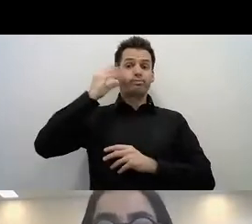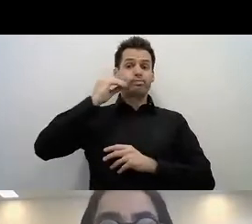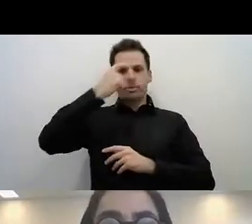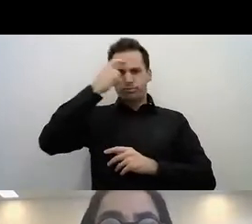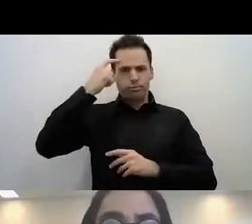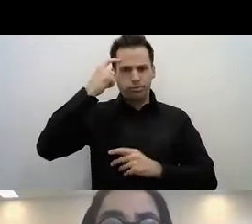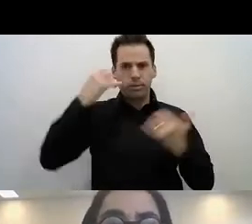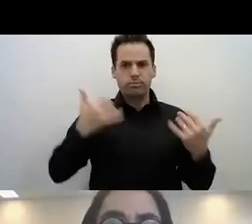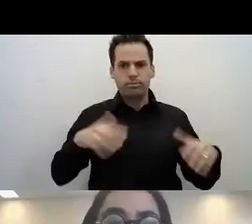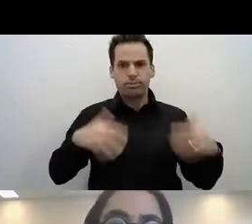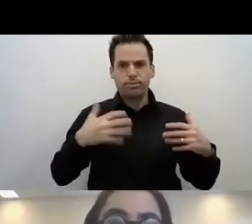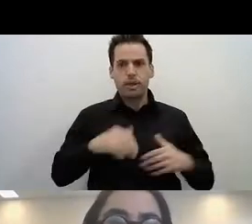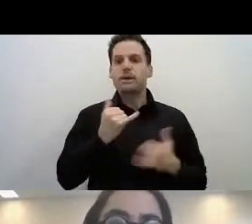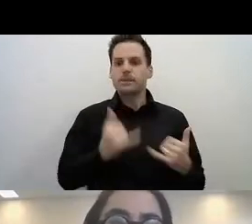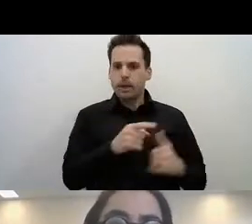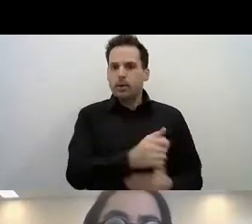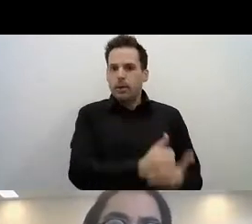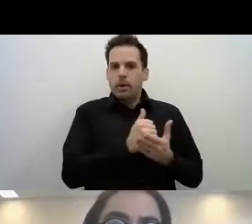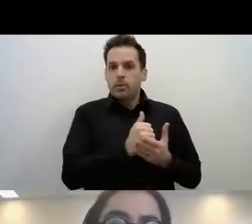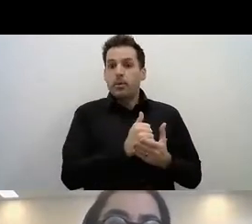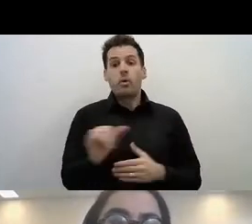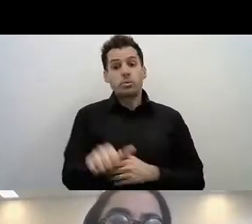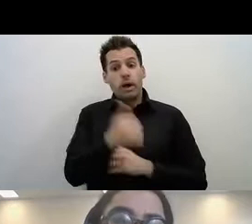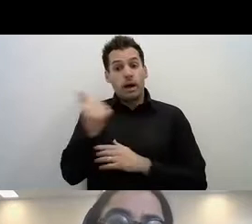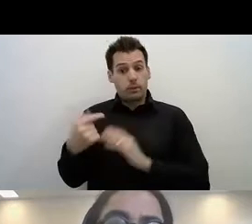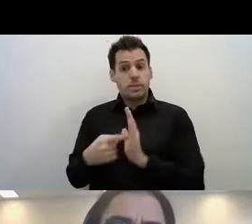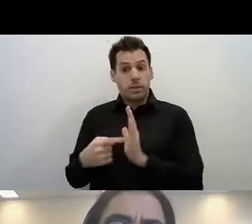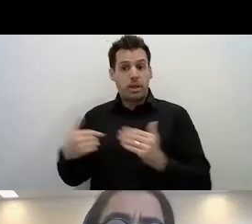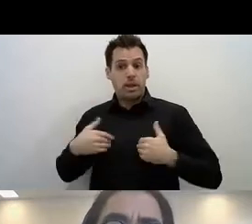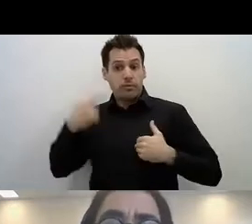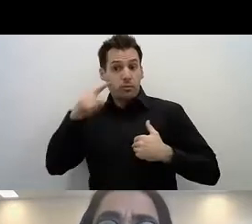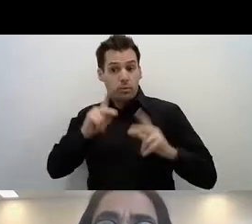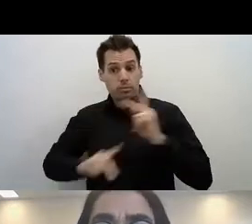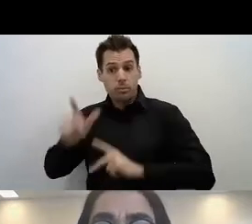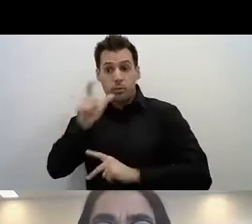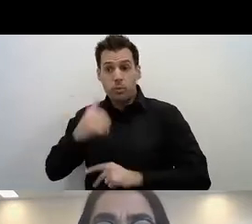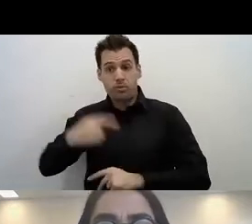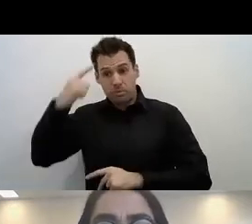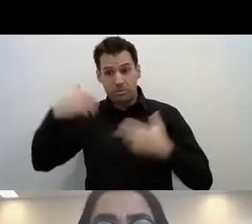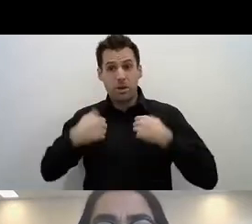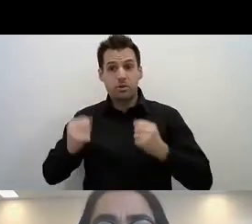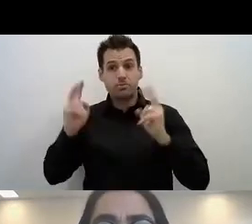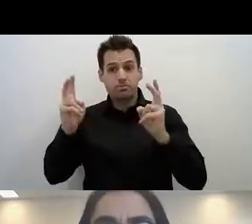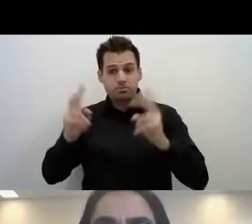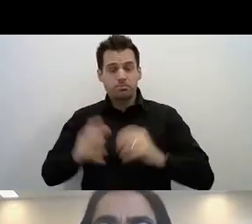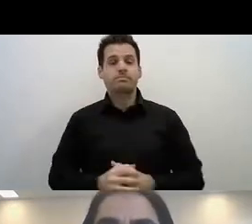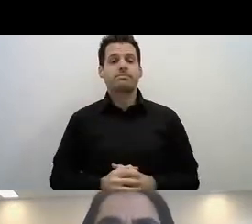assists in with a mental health condition in a moment another important point that's captured